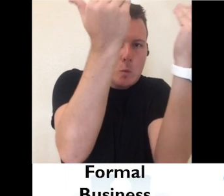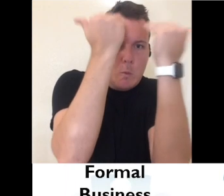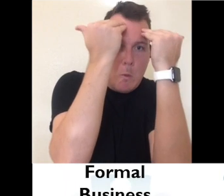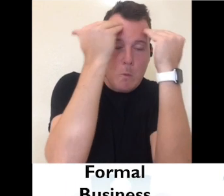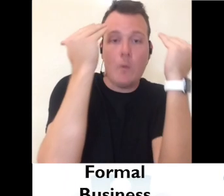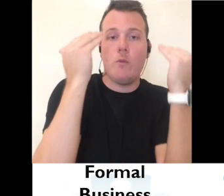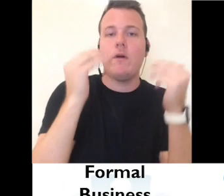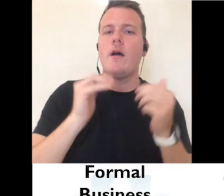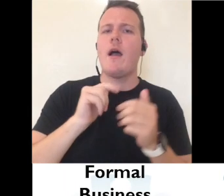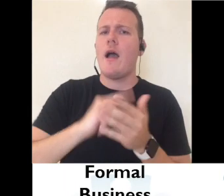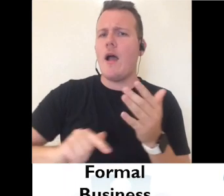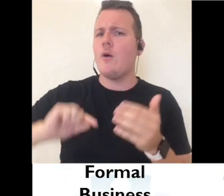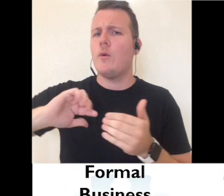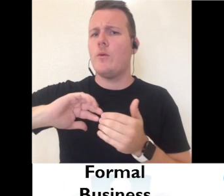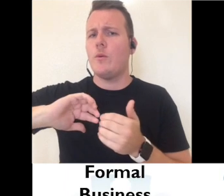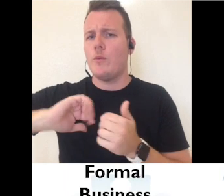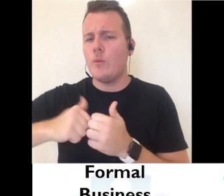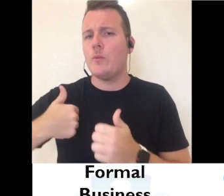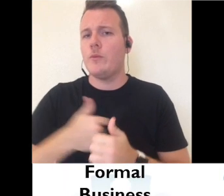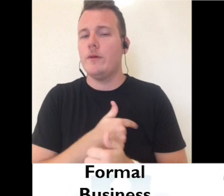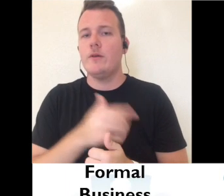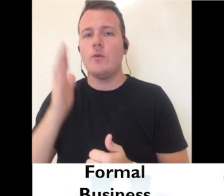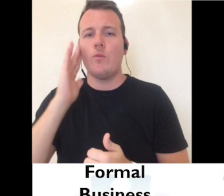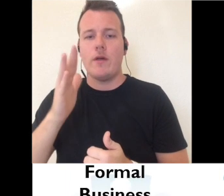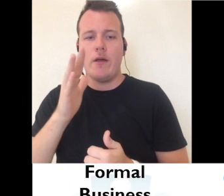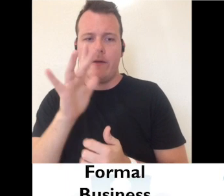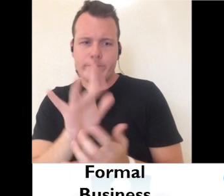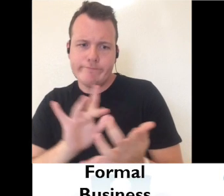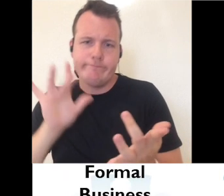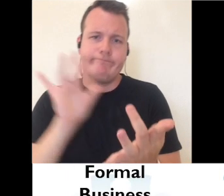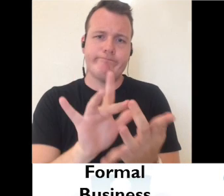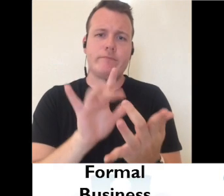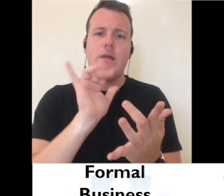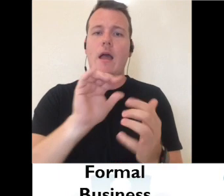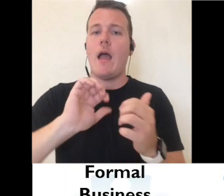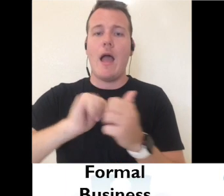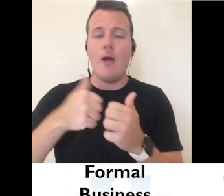arrive at certain- how we arrived at the conclusions that we arrived at. So we-